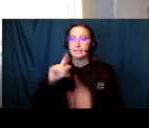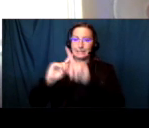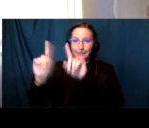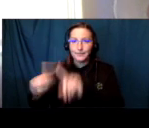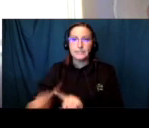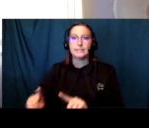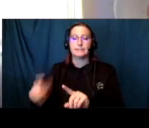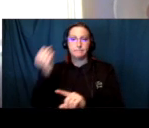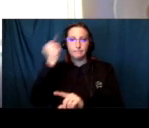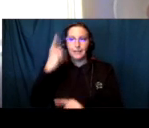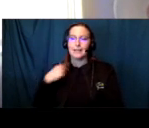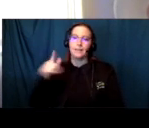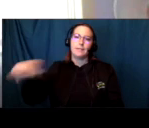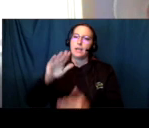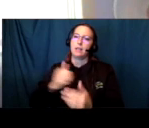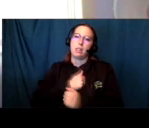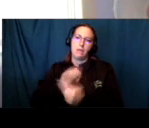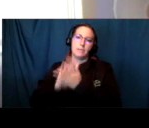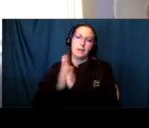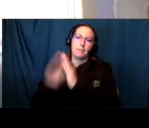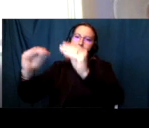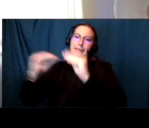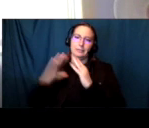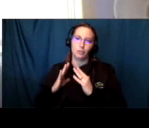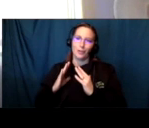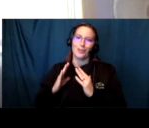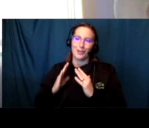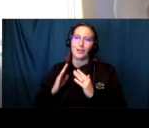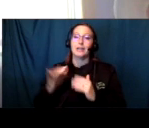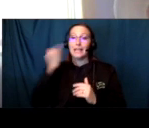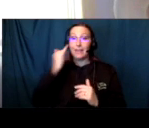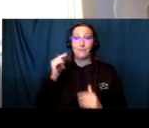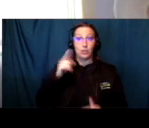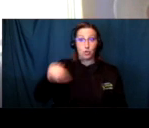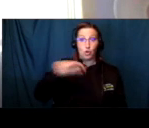kids love to be the teacher and they especially love if you are wrong, of course.